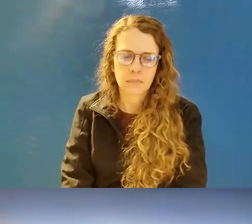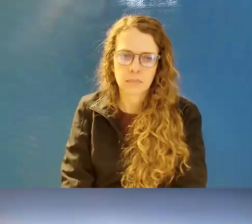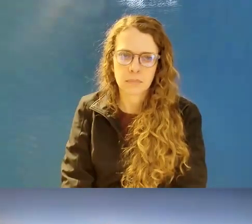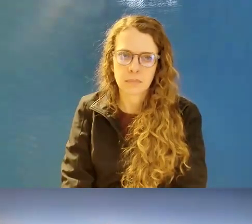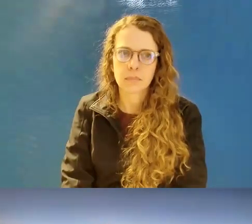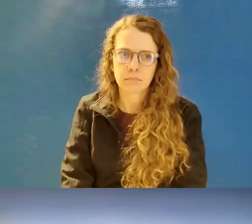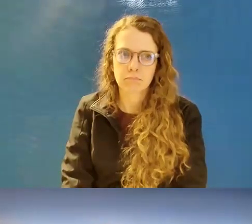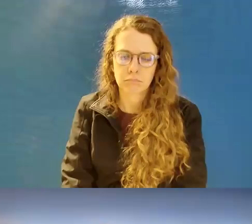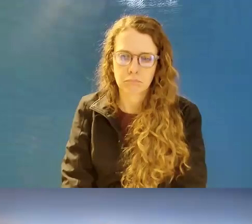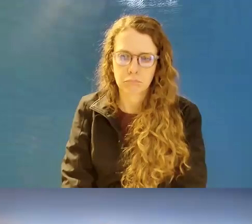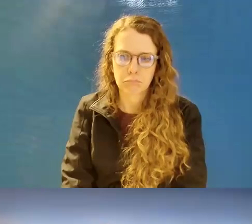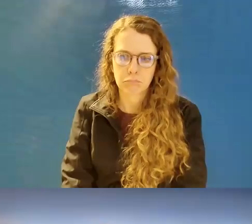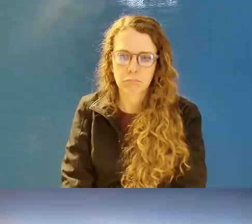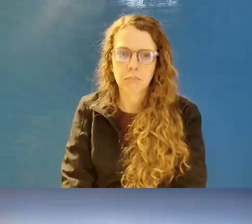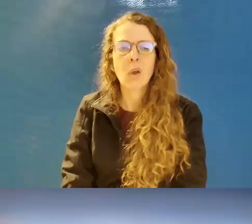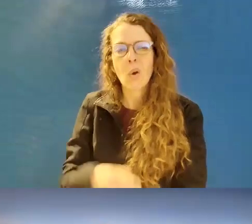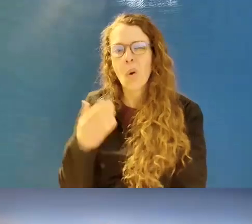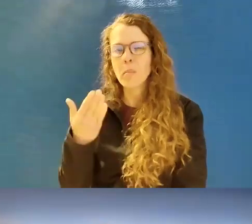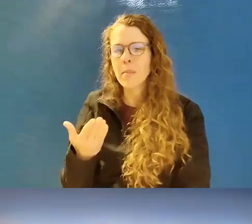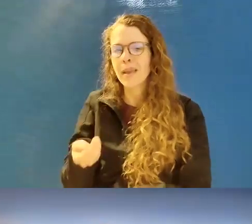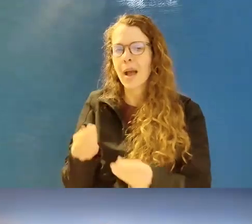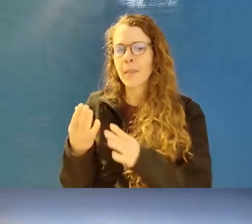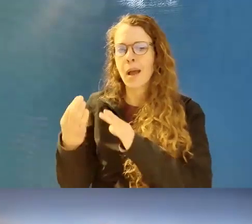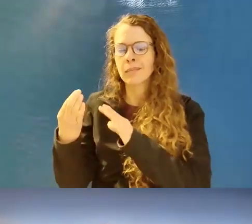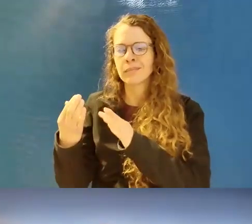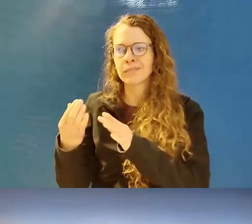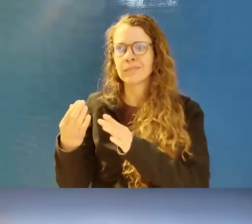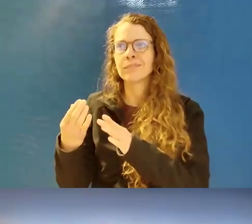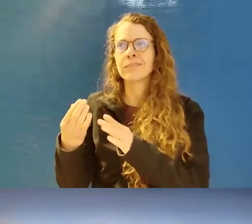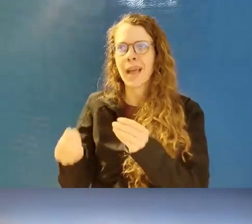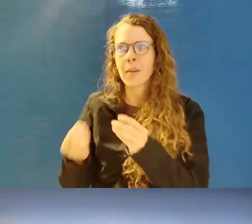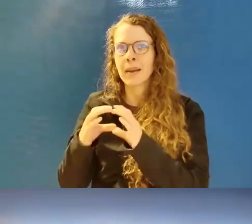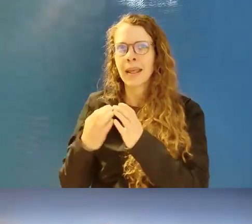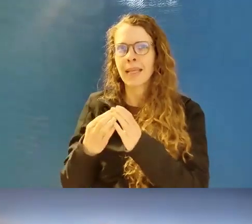Okay. Oh, yeah. Maybe it depends on how many, for as an adjunct, how many units you have.